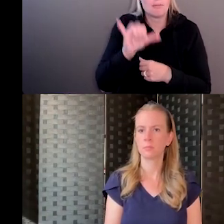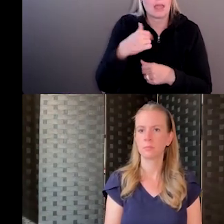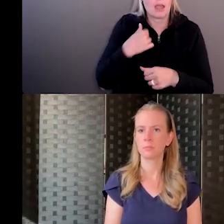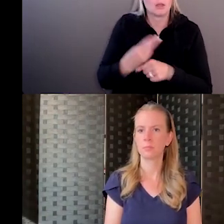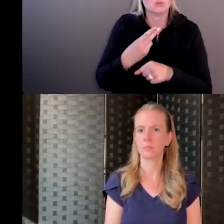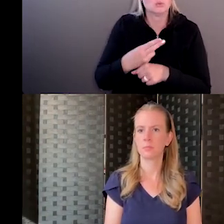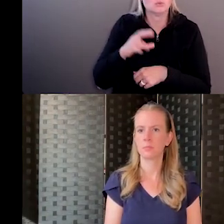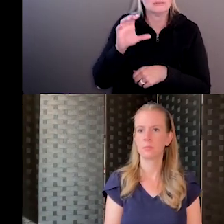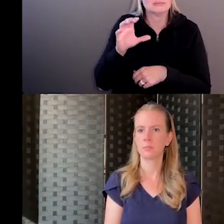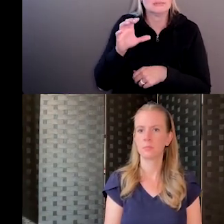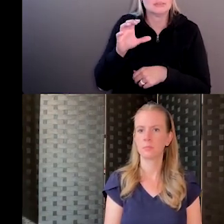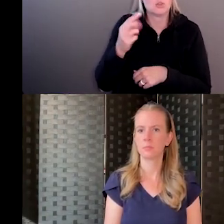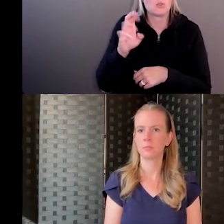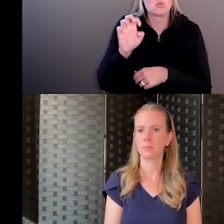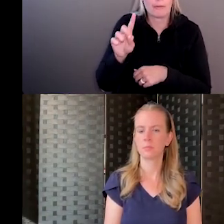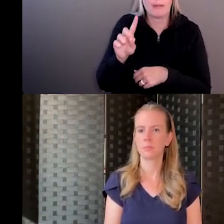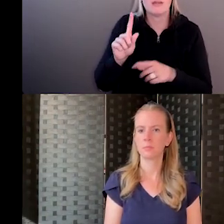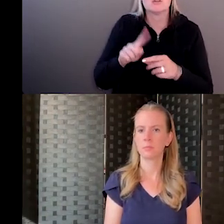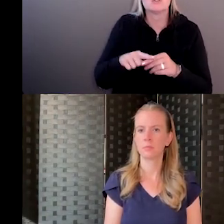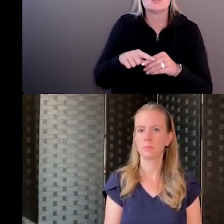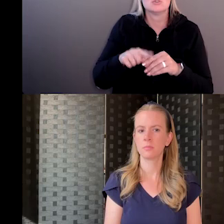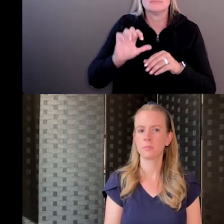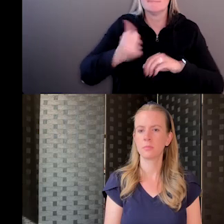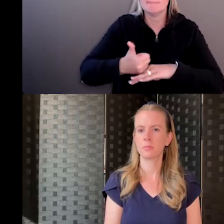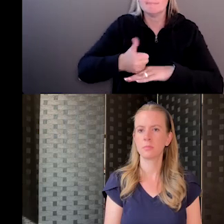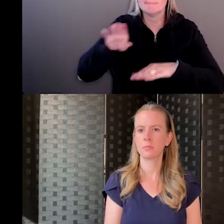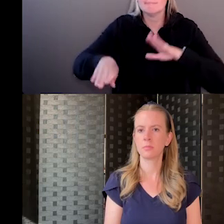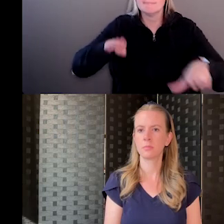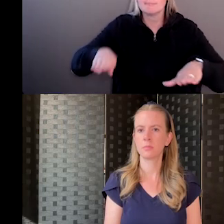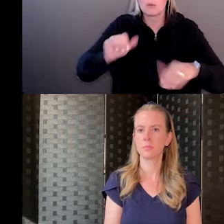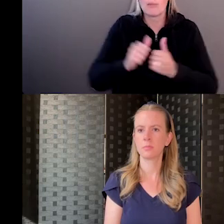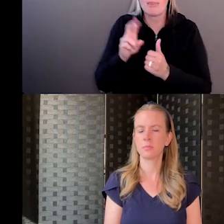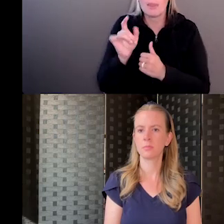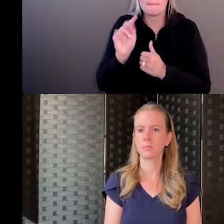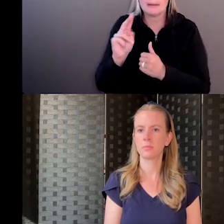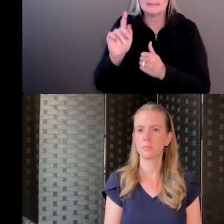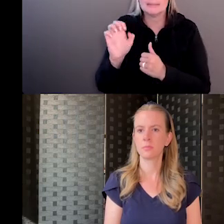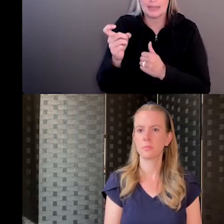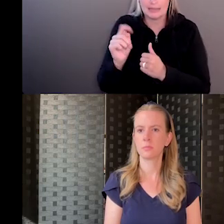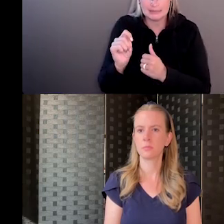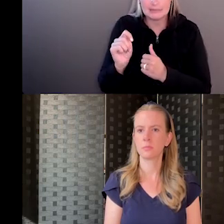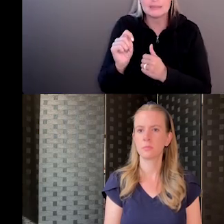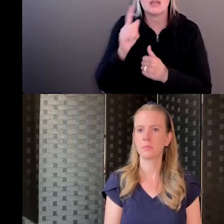template areas to lay out the SPGs alongside the button's text. I use minimum maximum,